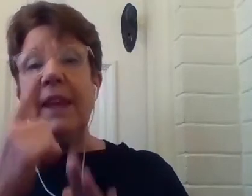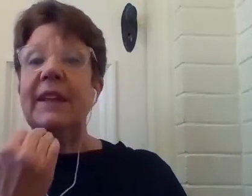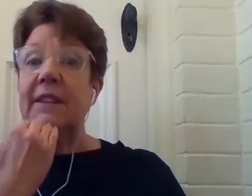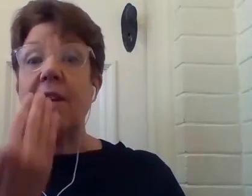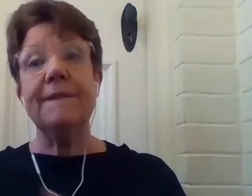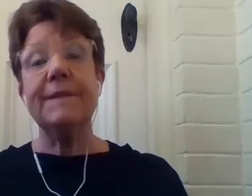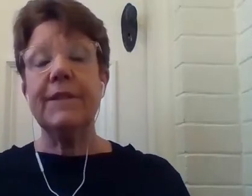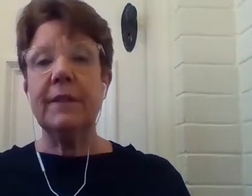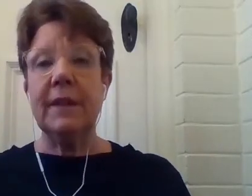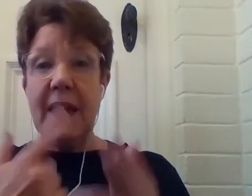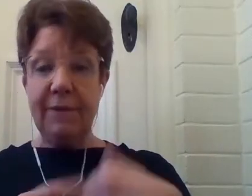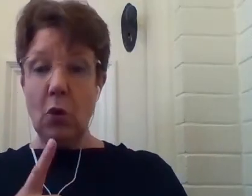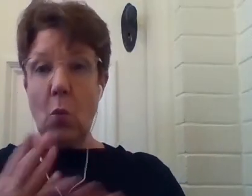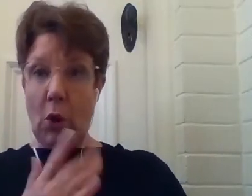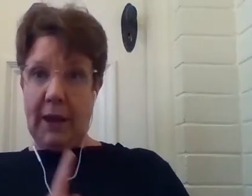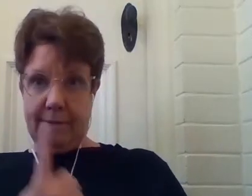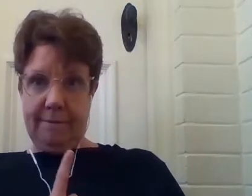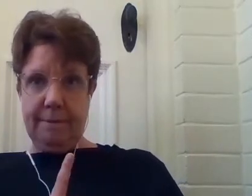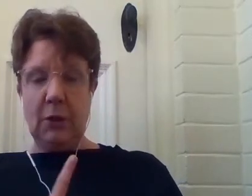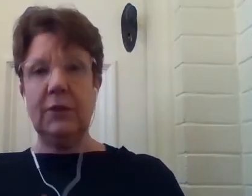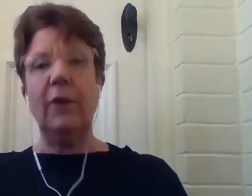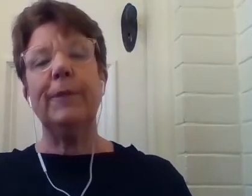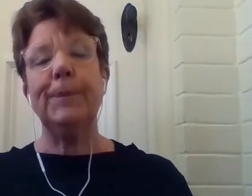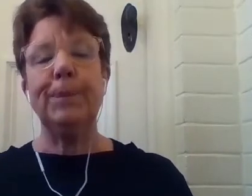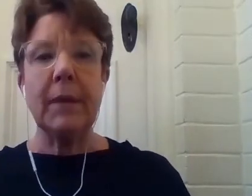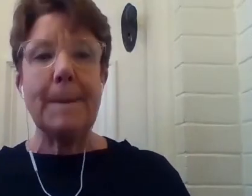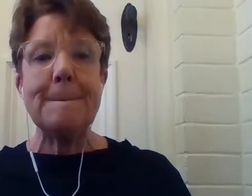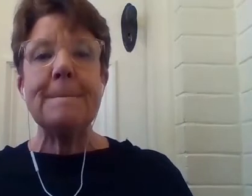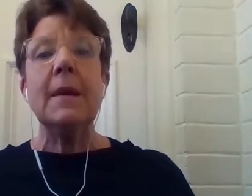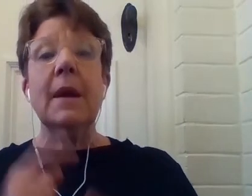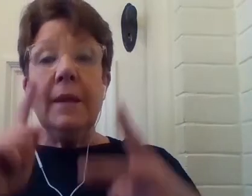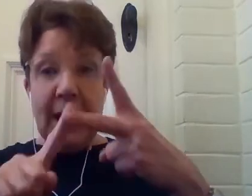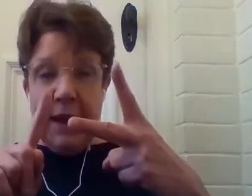if you're a sole trader. Then I would also suggest setting aside a